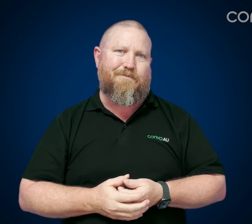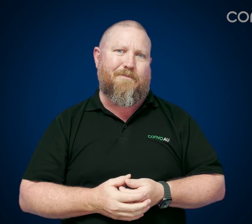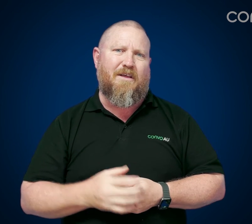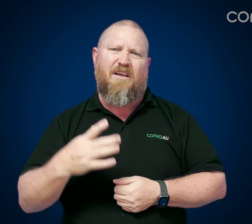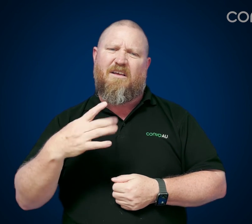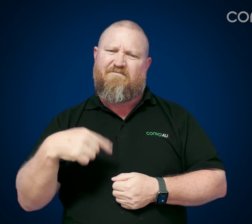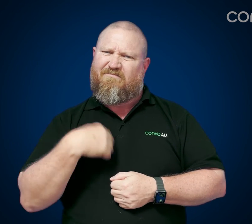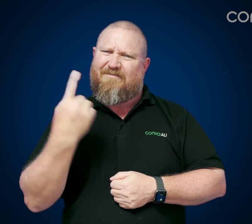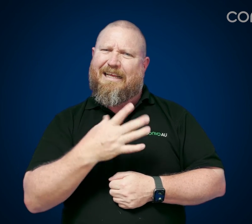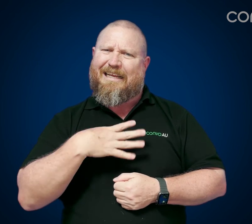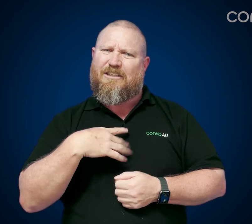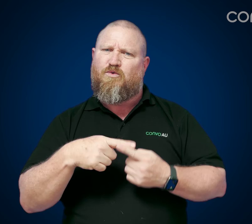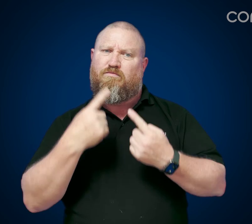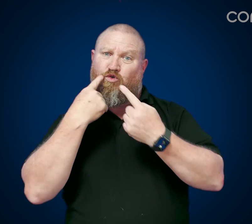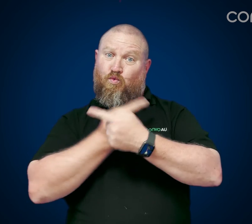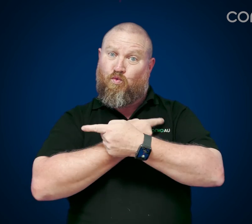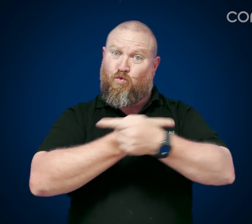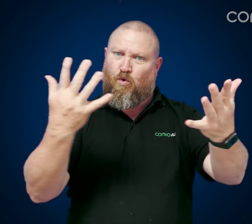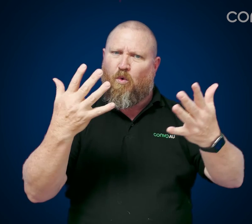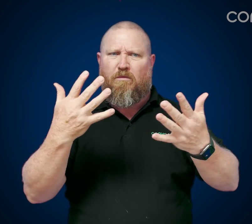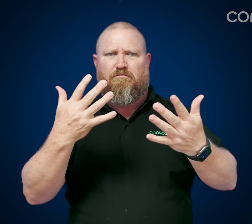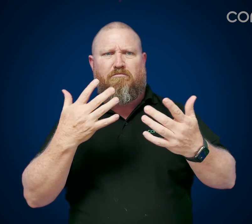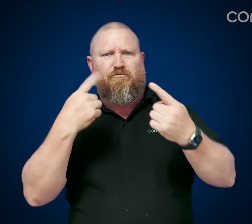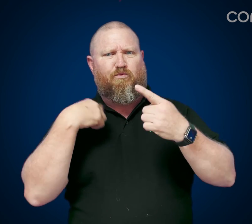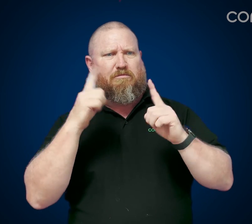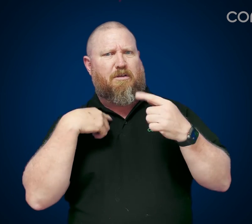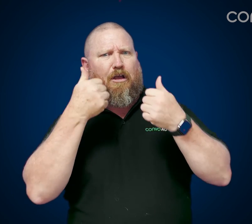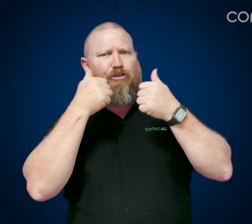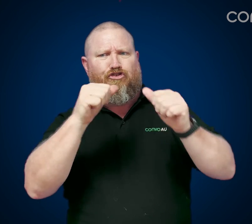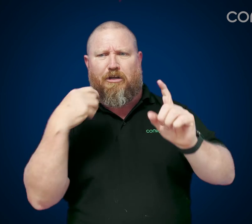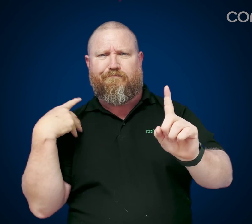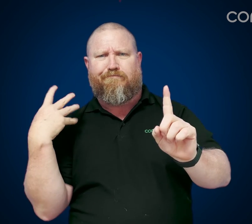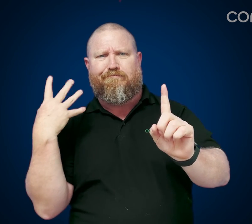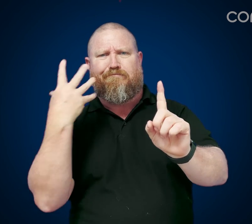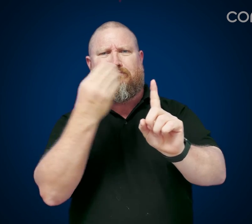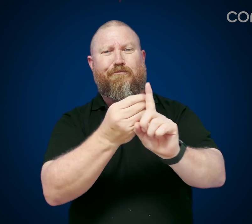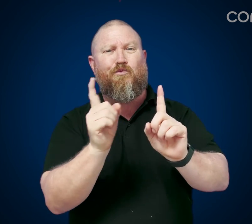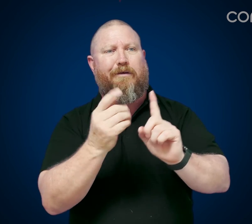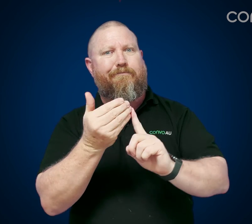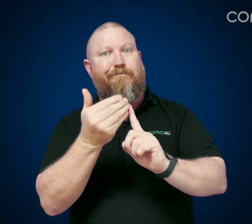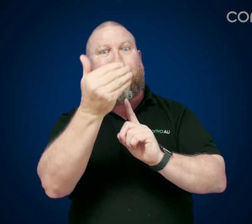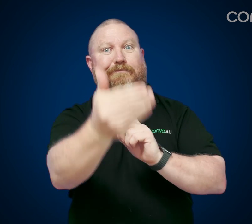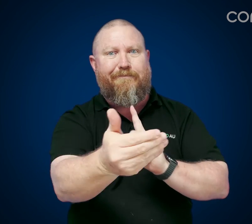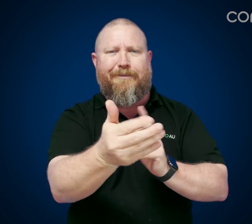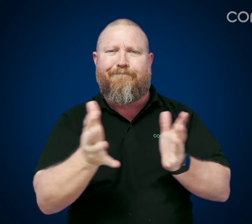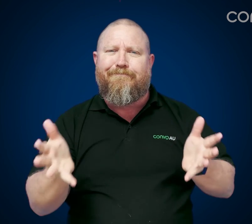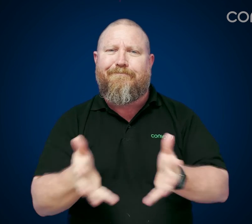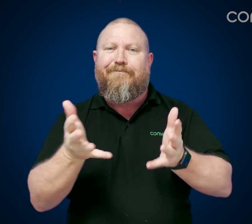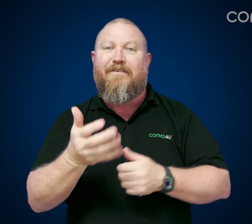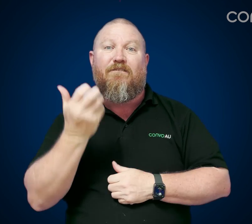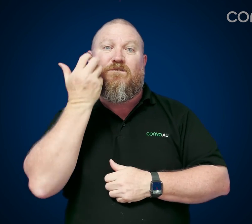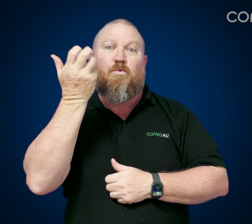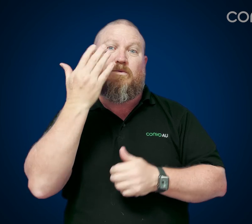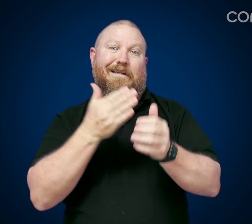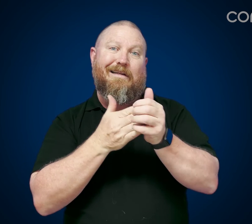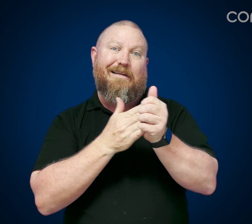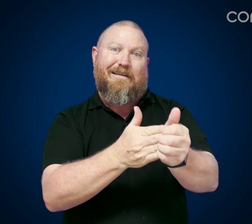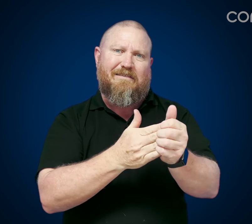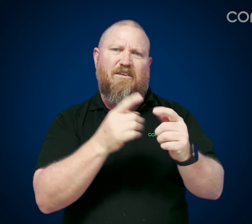We need to leverage our achievements to date to inspire our future leaders